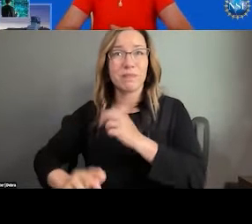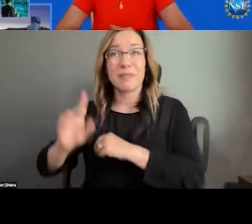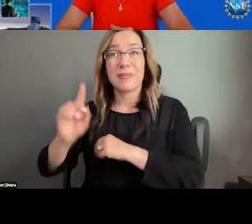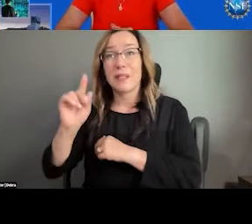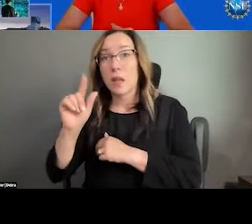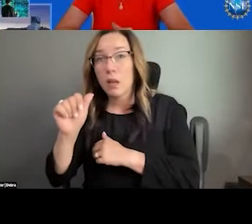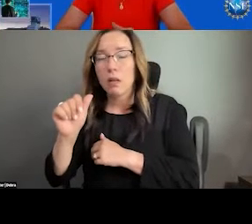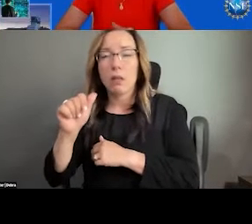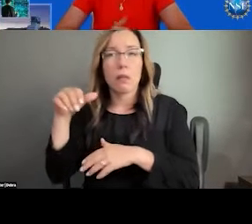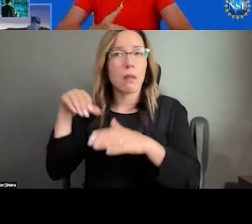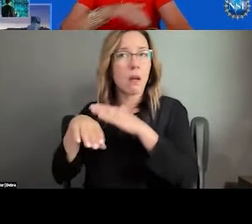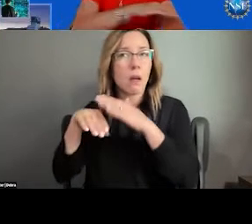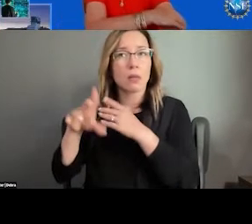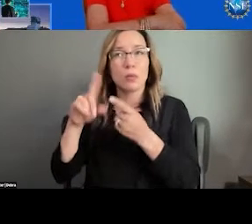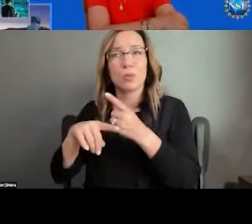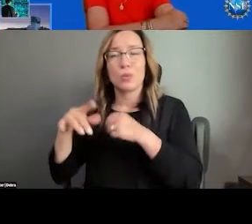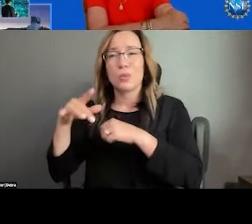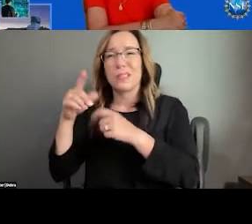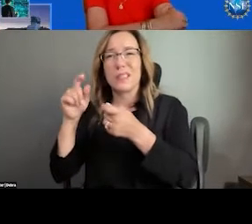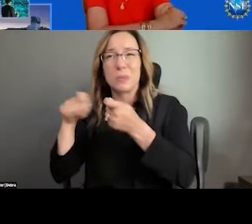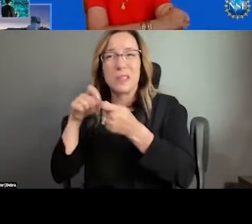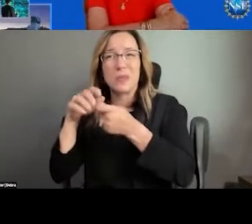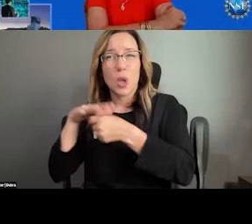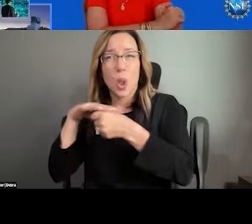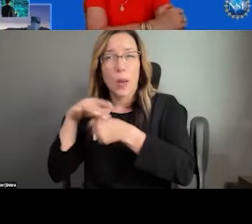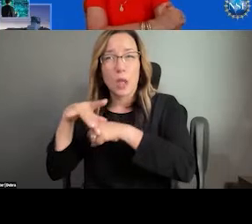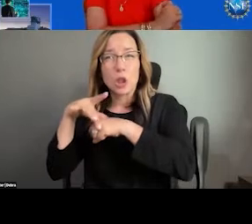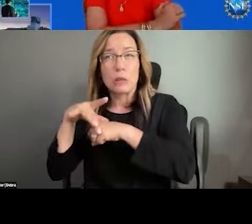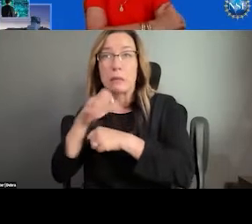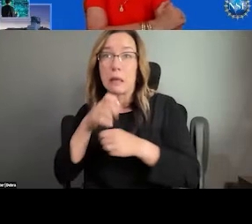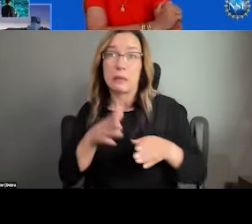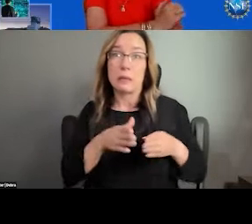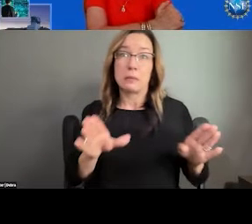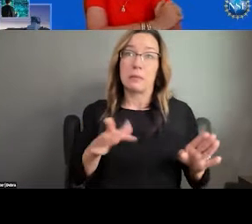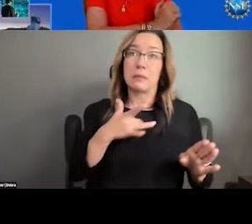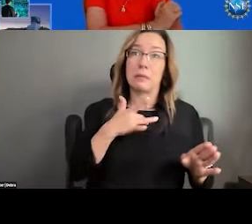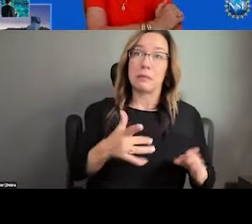access to a geographic location not generally available to US investigators,